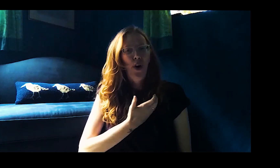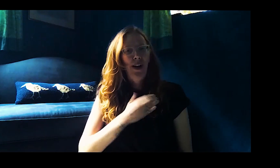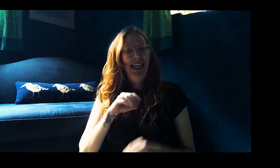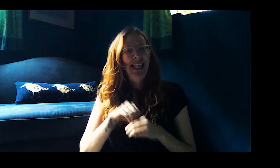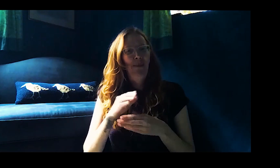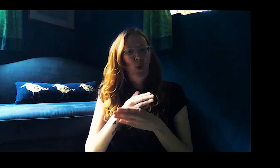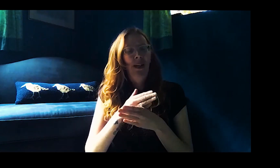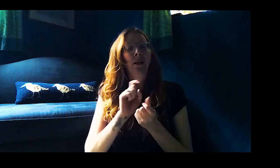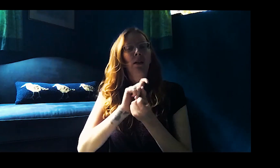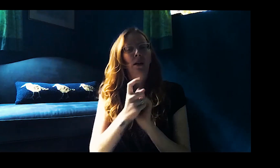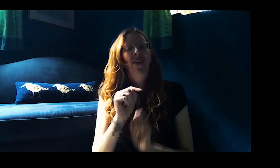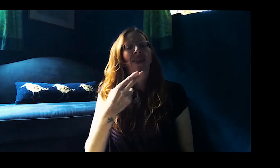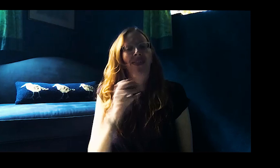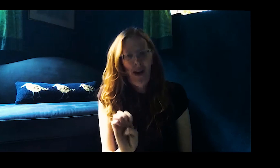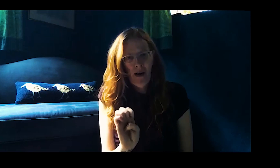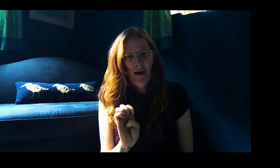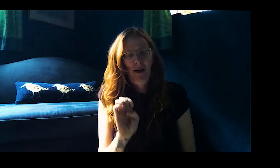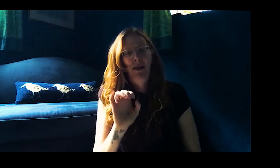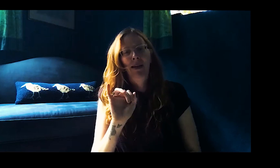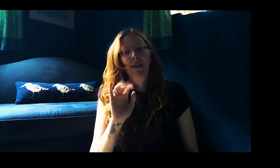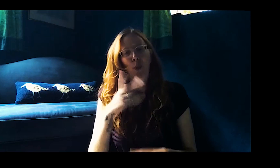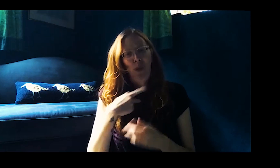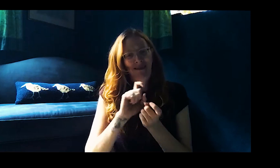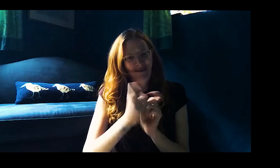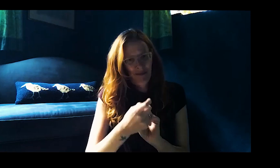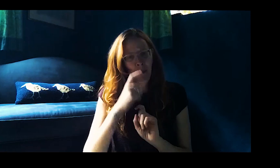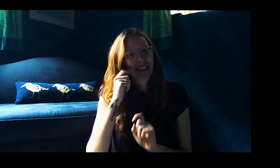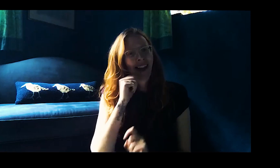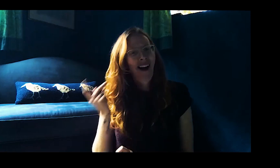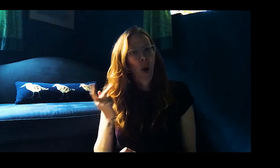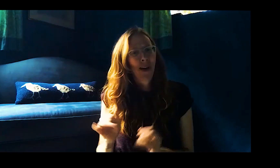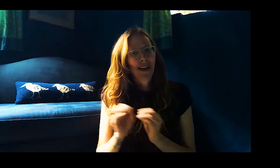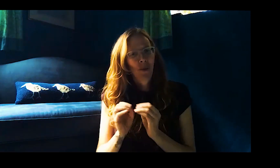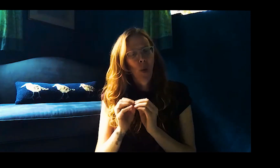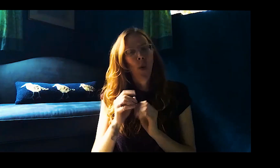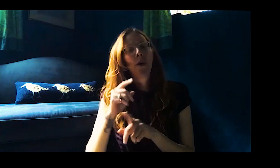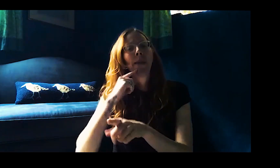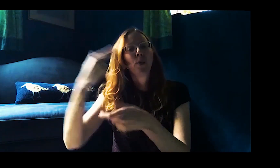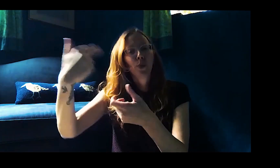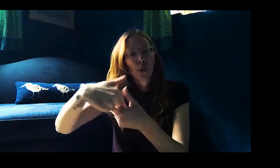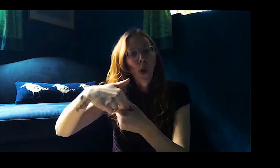that if people just use the hashtag, the between, well it used to be hour - you know,